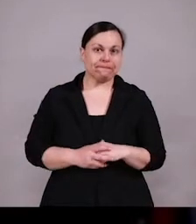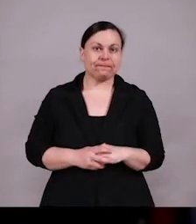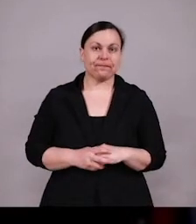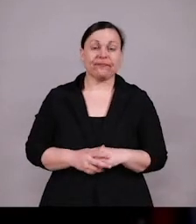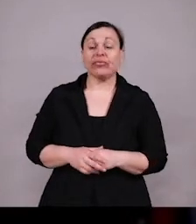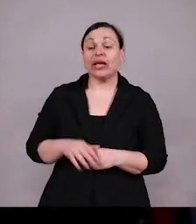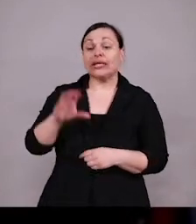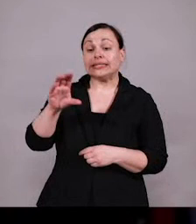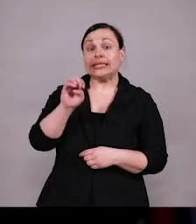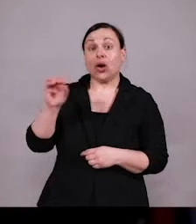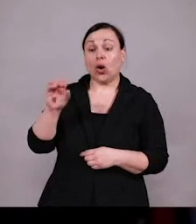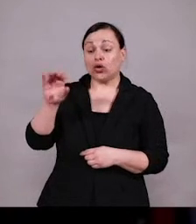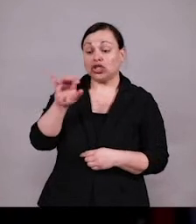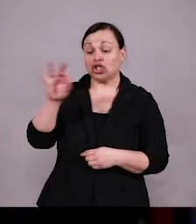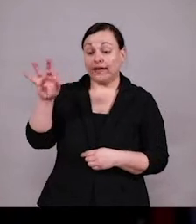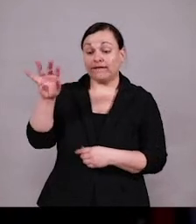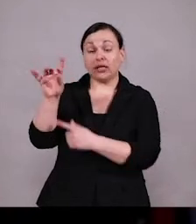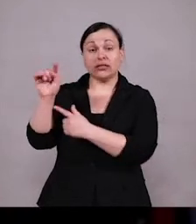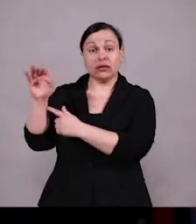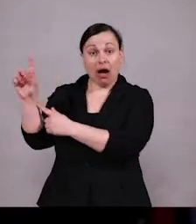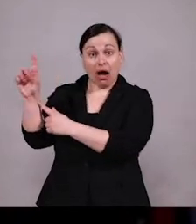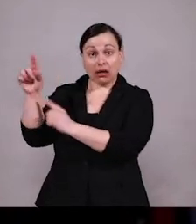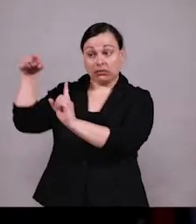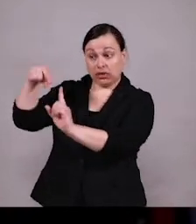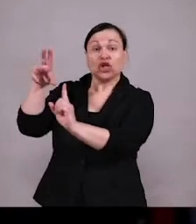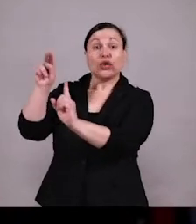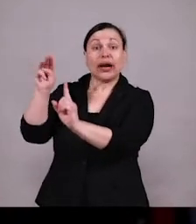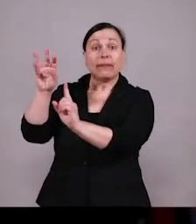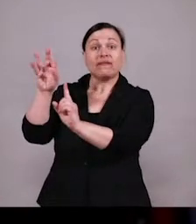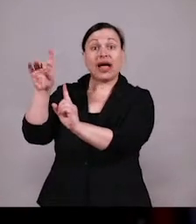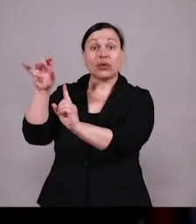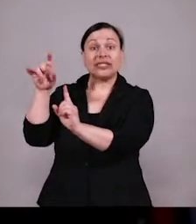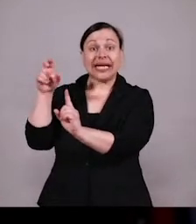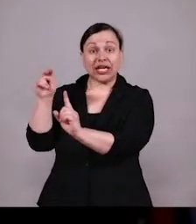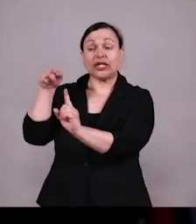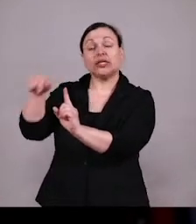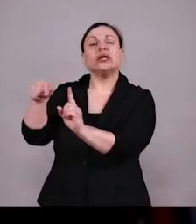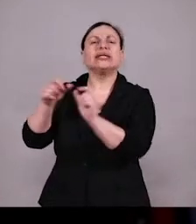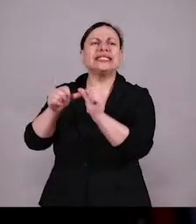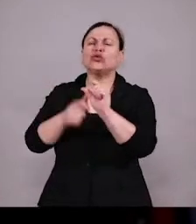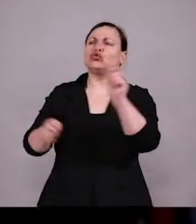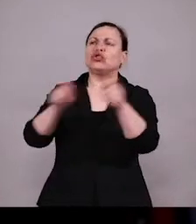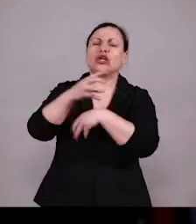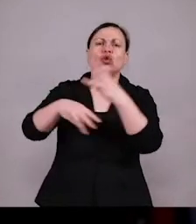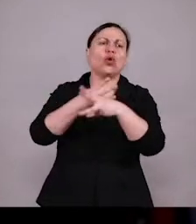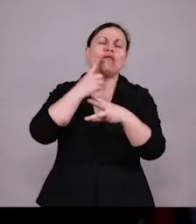Under the leadership of CEO Jeff Todd, the UNM Foundation continues to change worlds for so